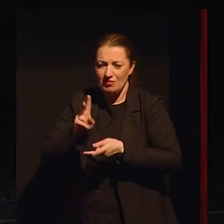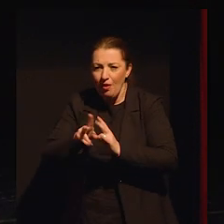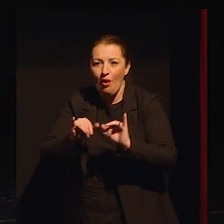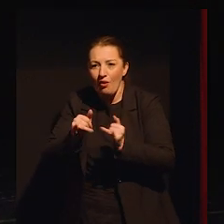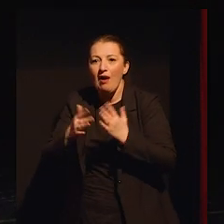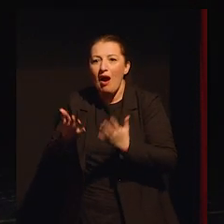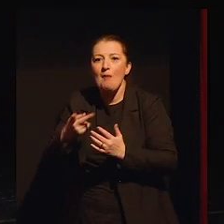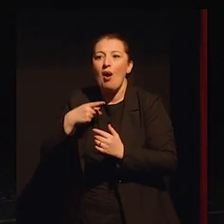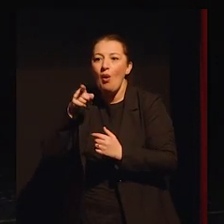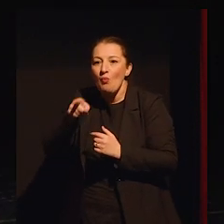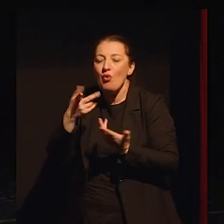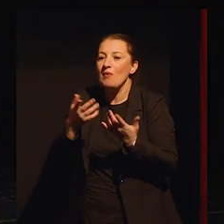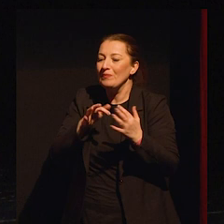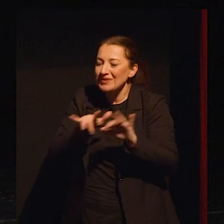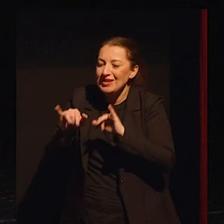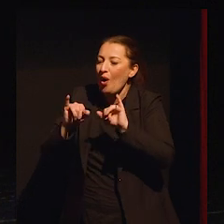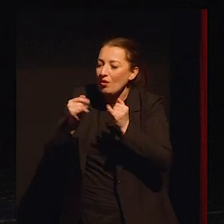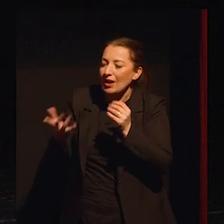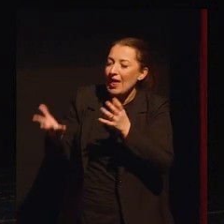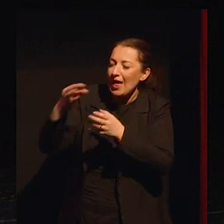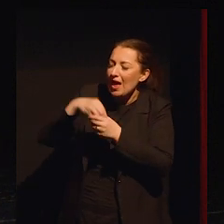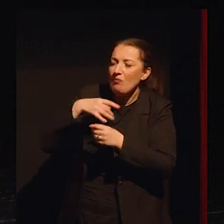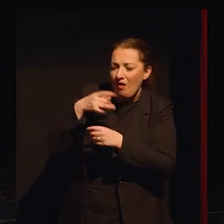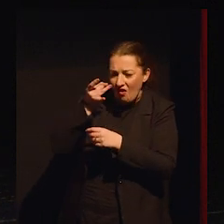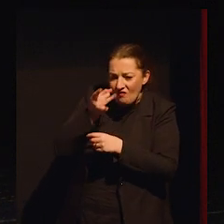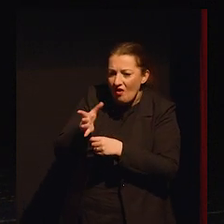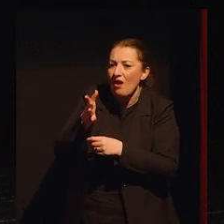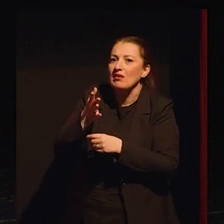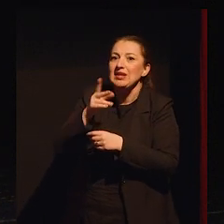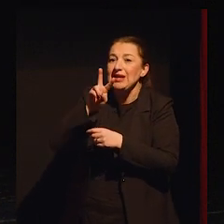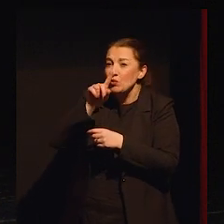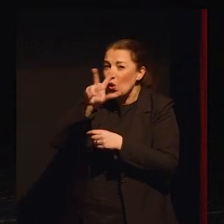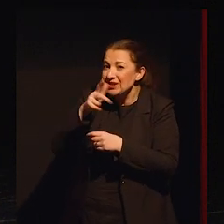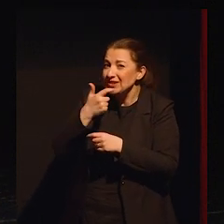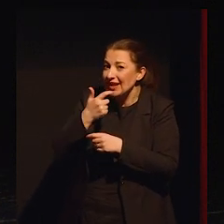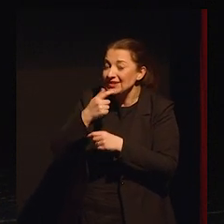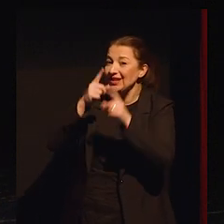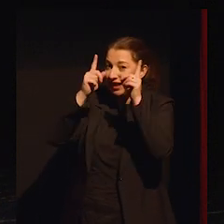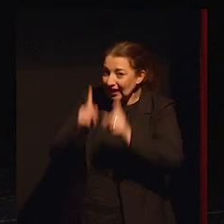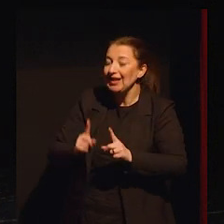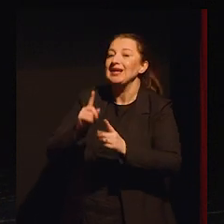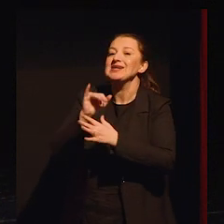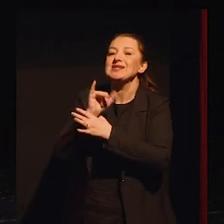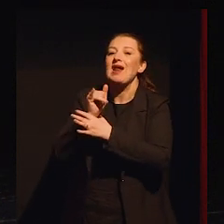aware that this industry existed. Then, in 2013, I entered an art gallery and saw that a full floor